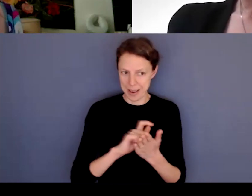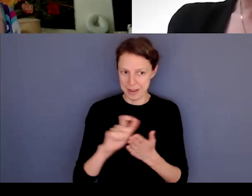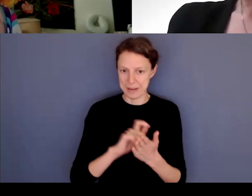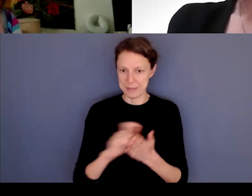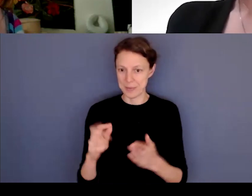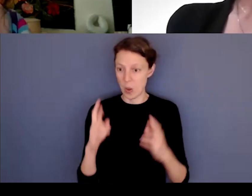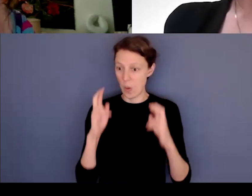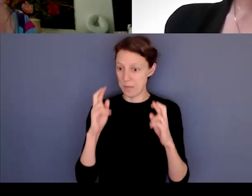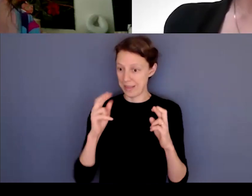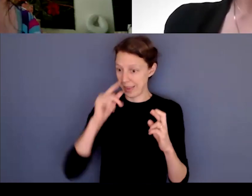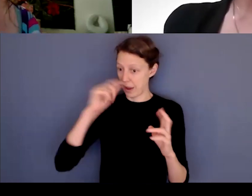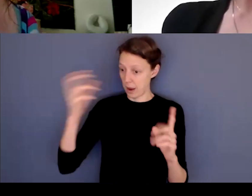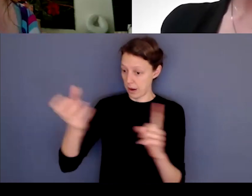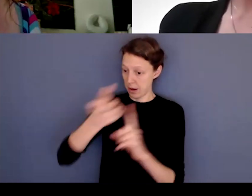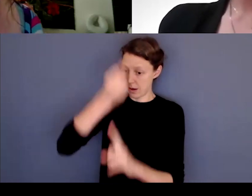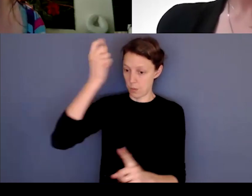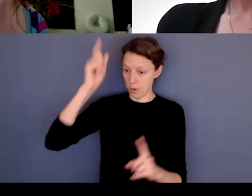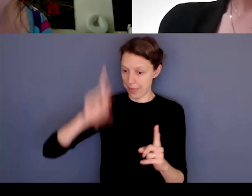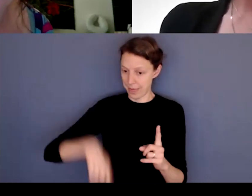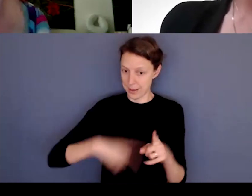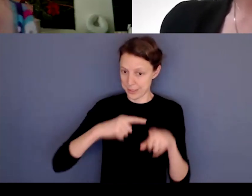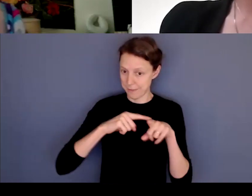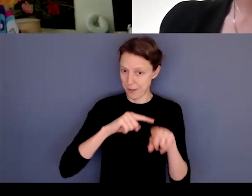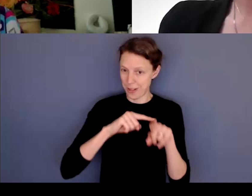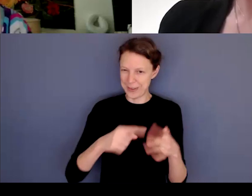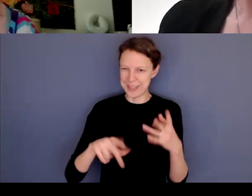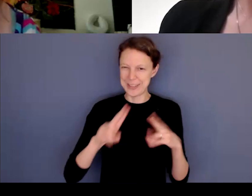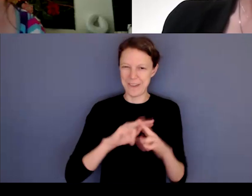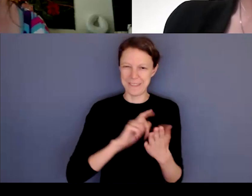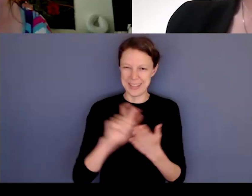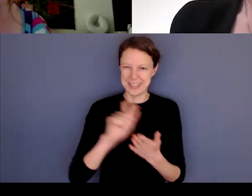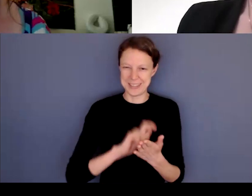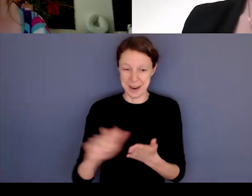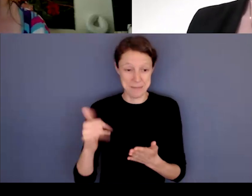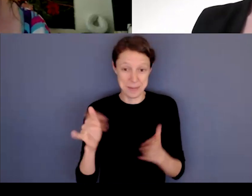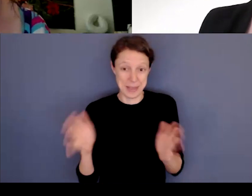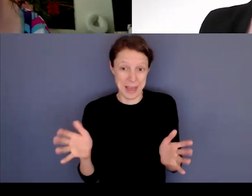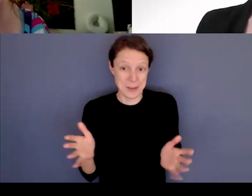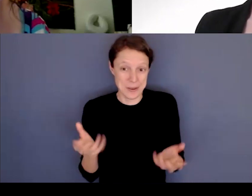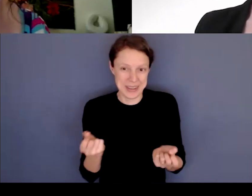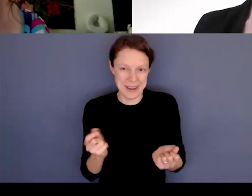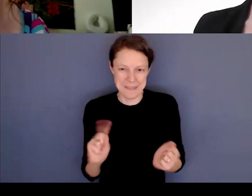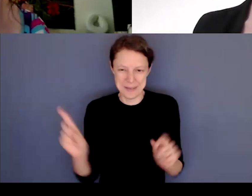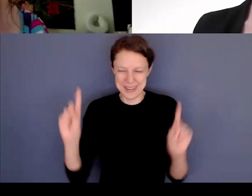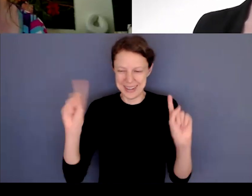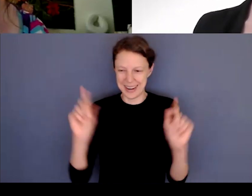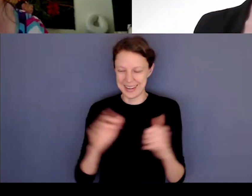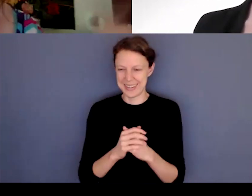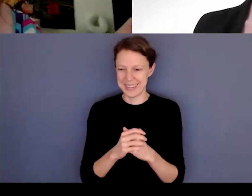magic 1000 followers on Instagram, if nothing else comes out of today's session. Thank you so much to Caitlin for